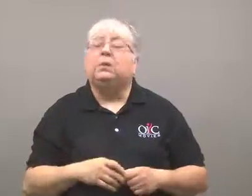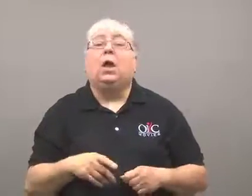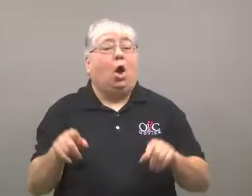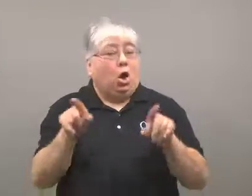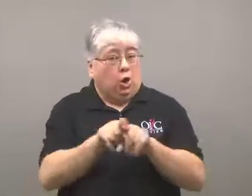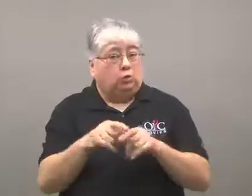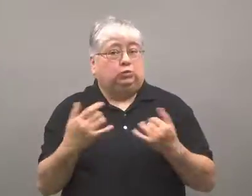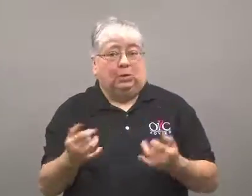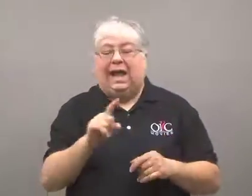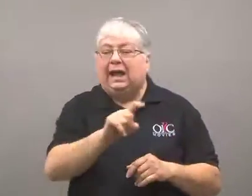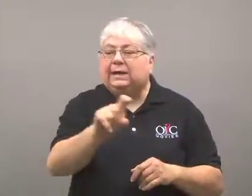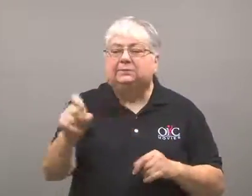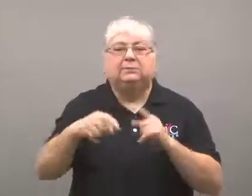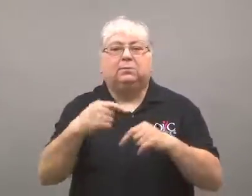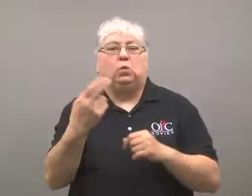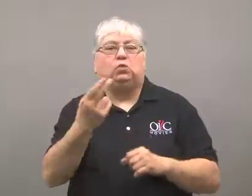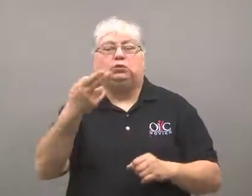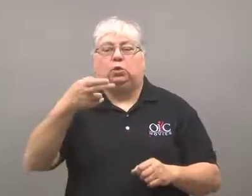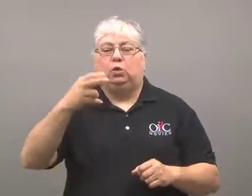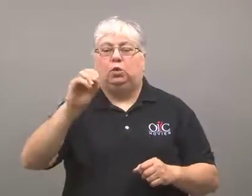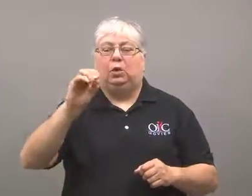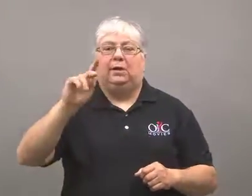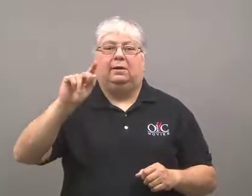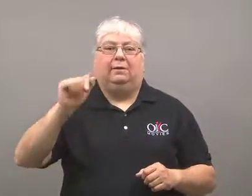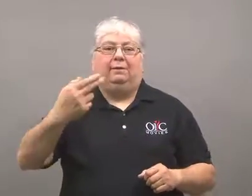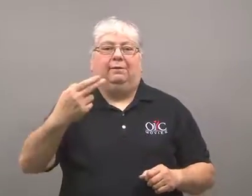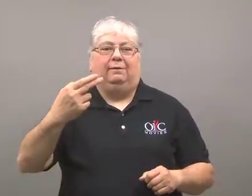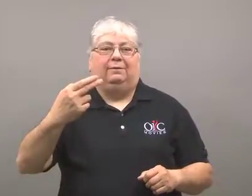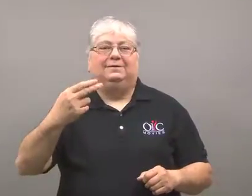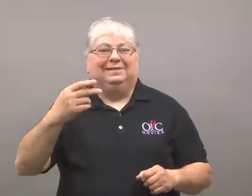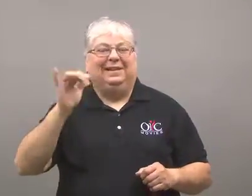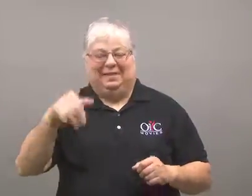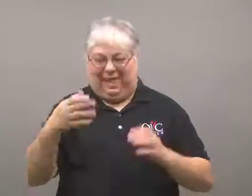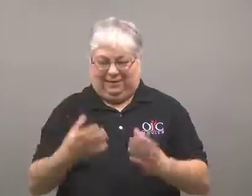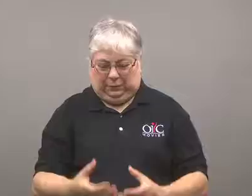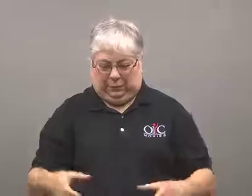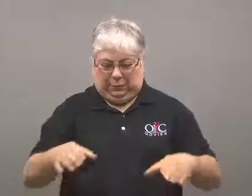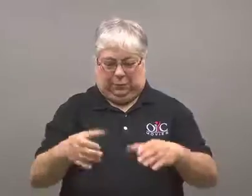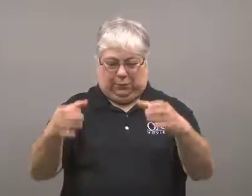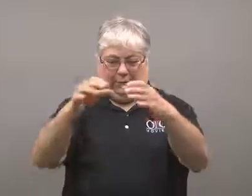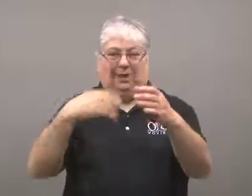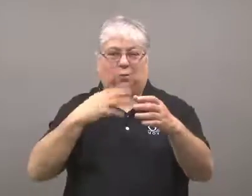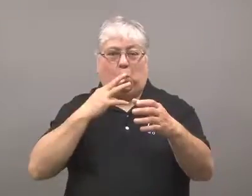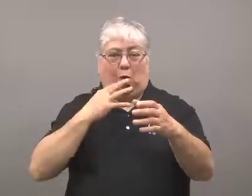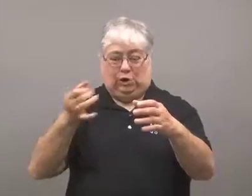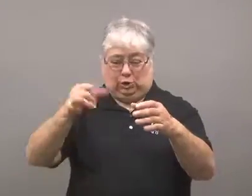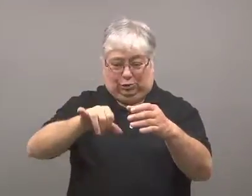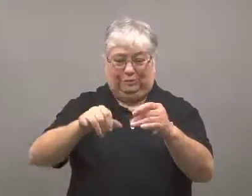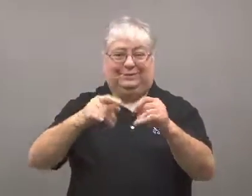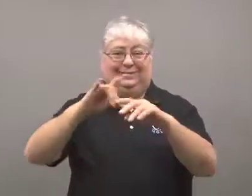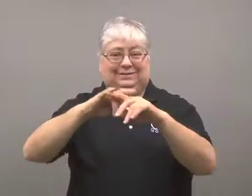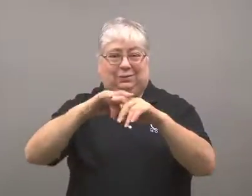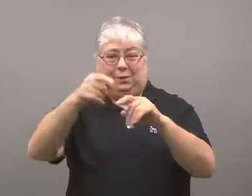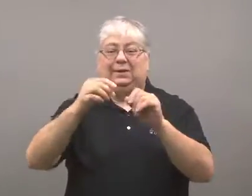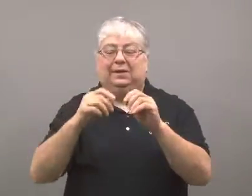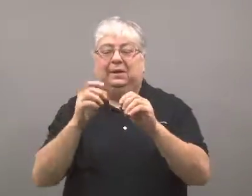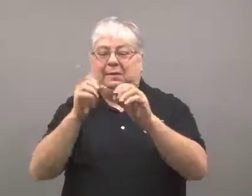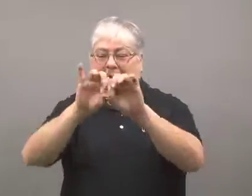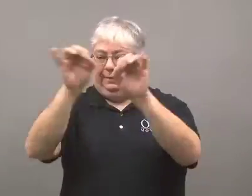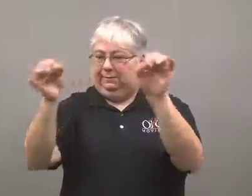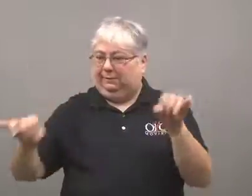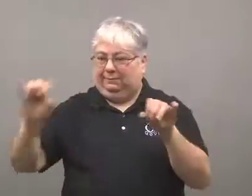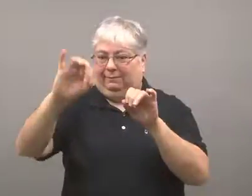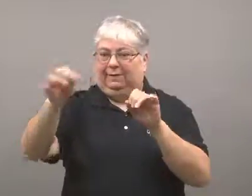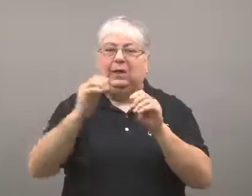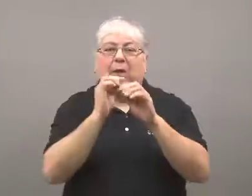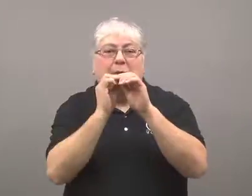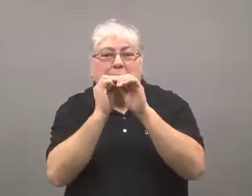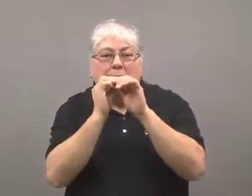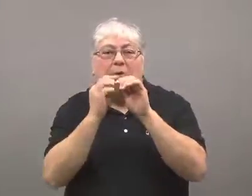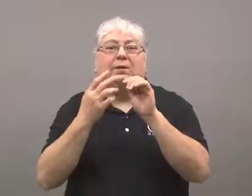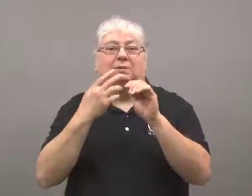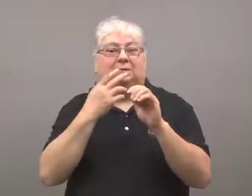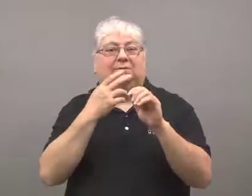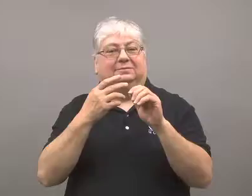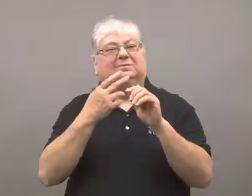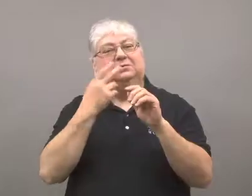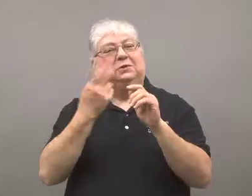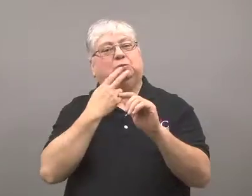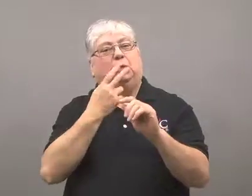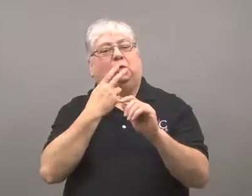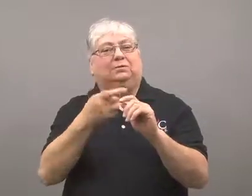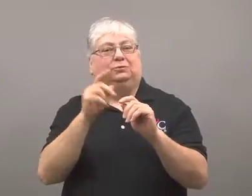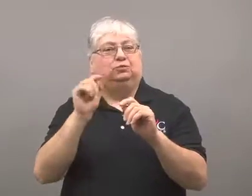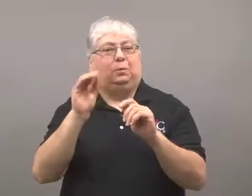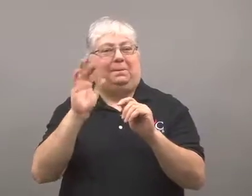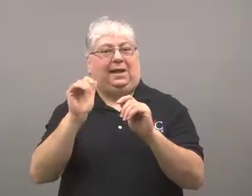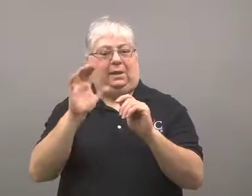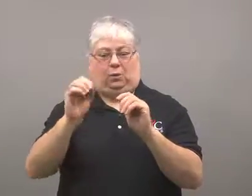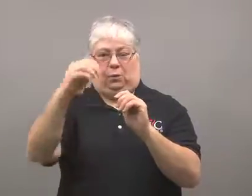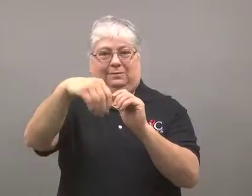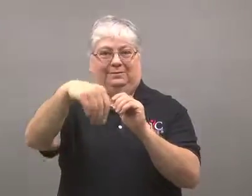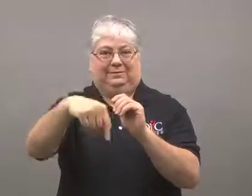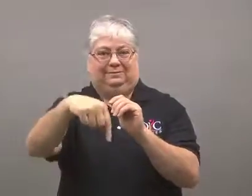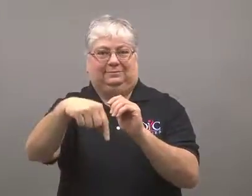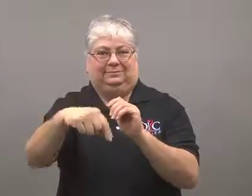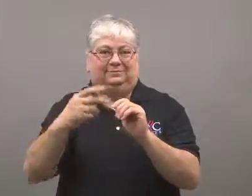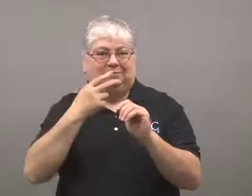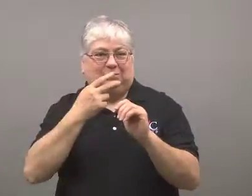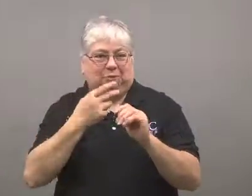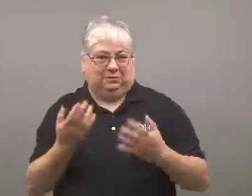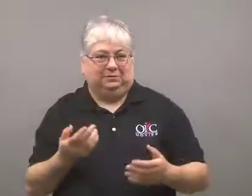The survey asked about hookah use. These are water pipes for smoking tobacco.